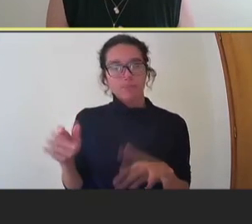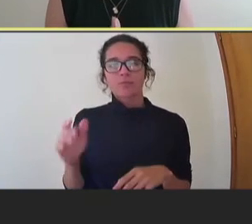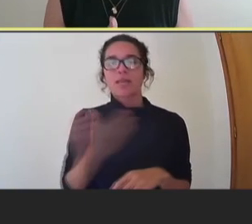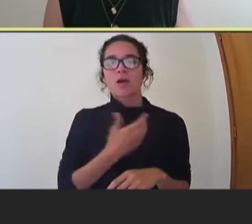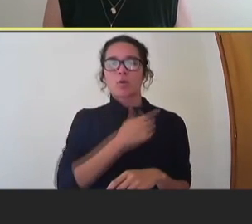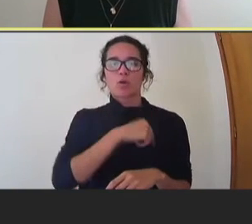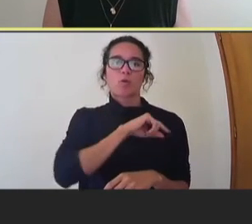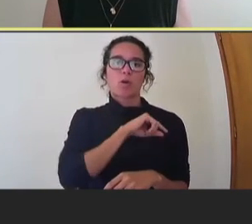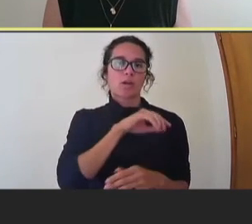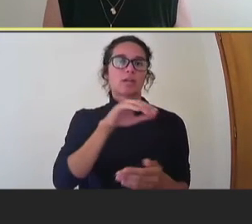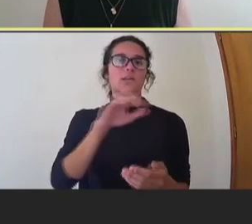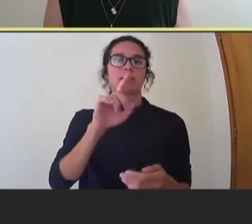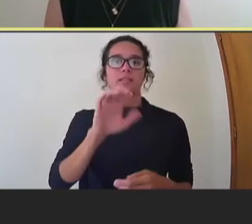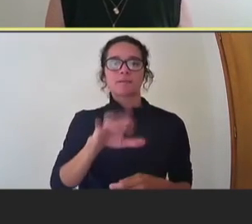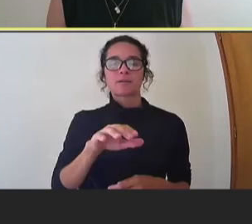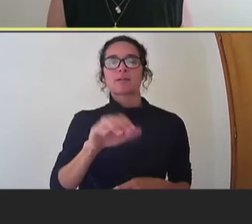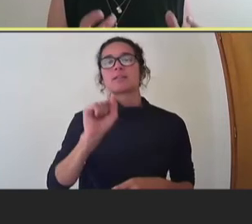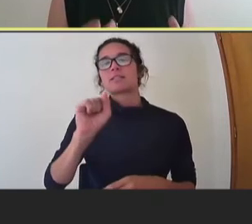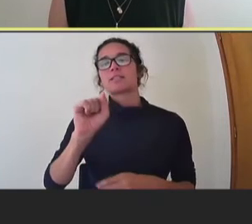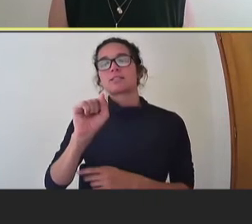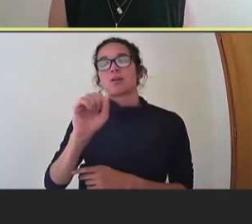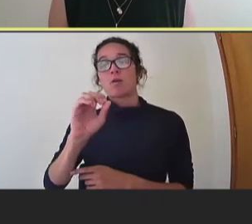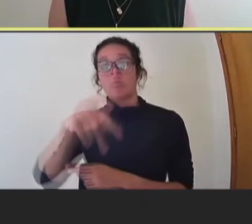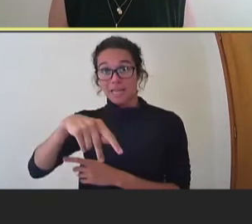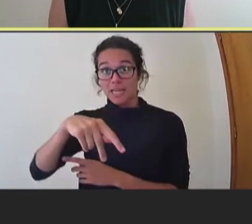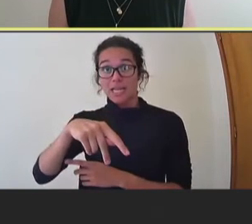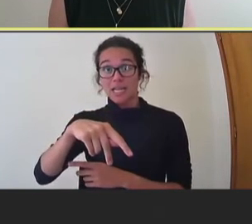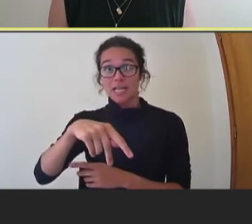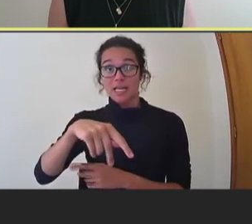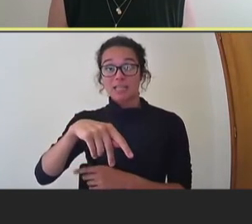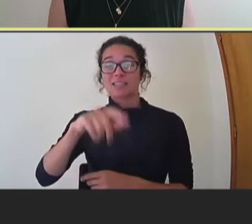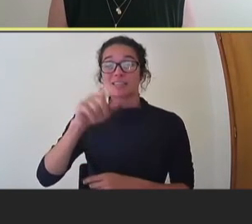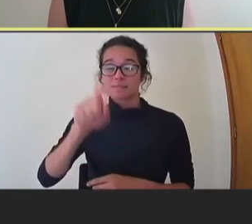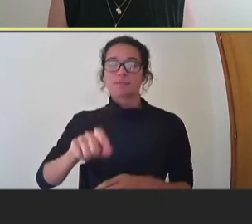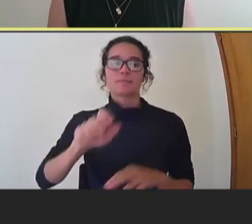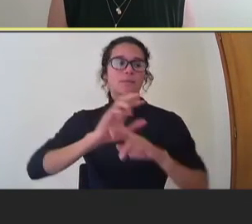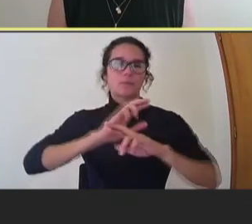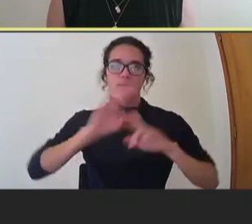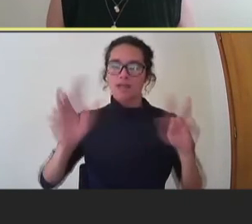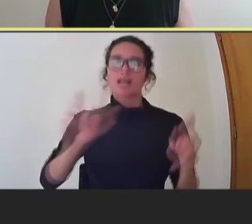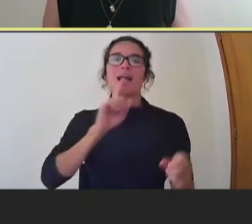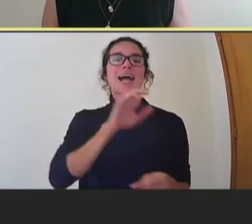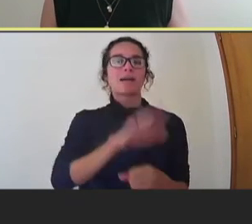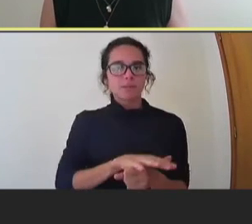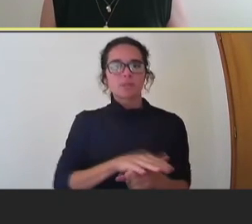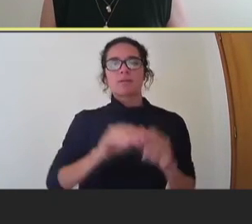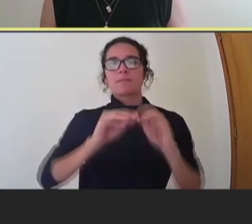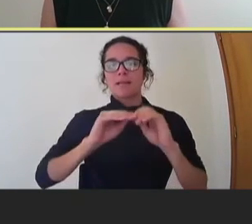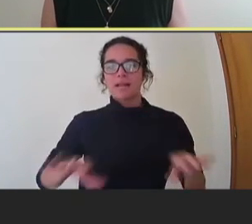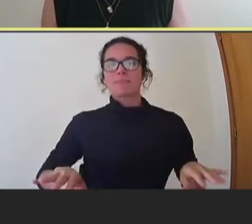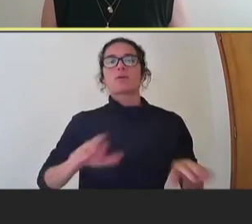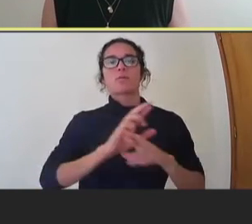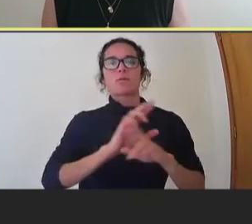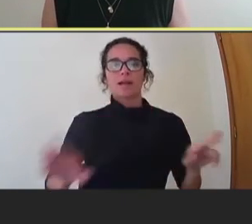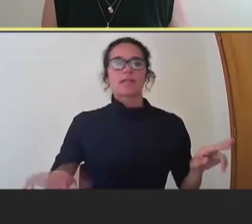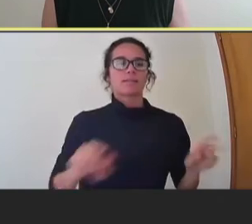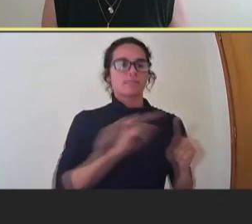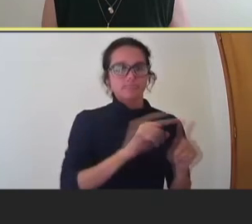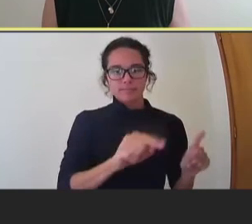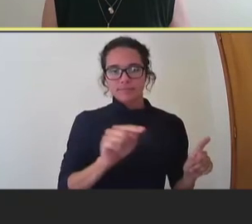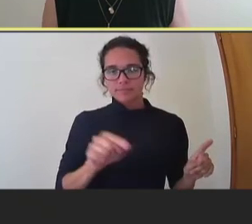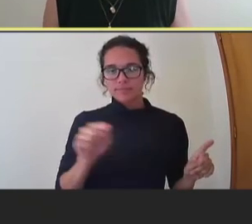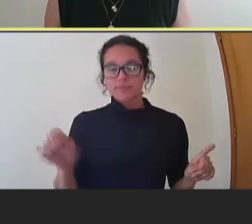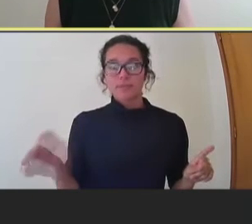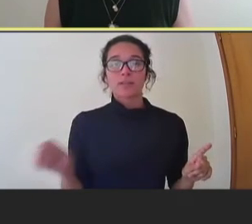all our SOPs, so we are absolutely pandemic ready. That also flows into the supply chain.